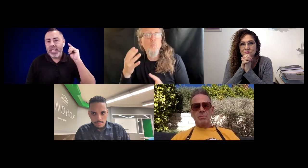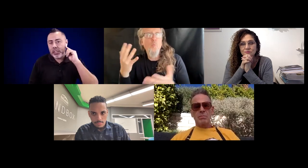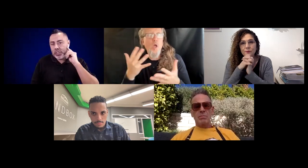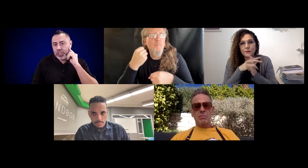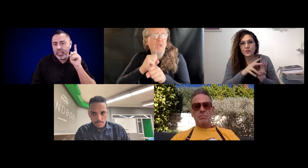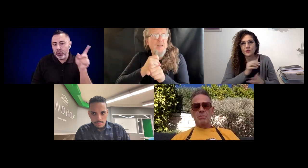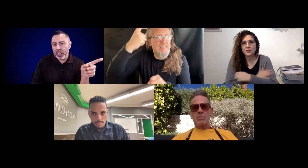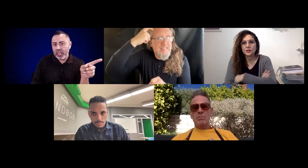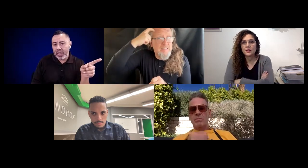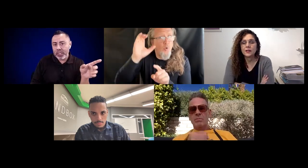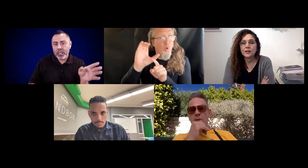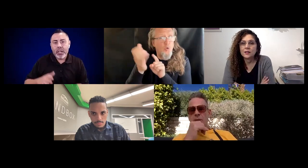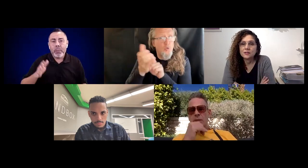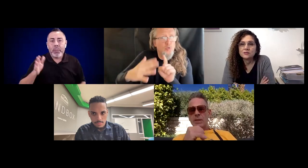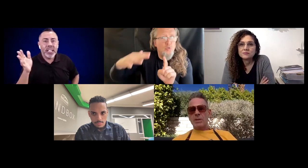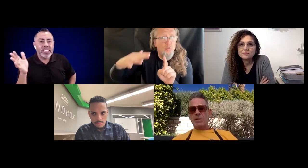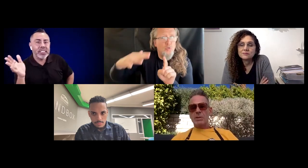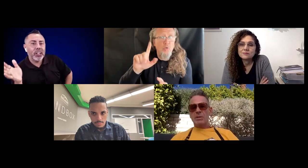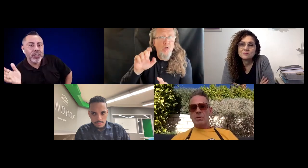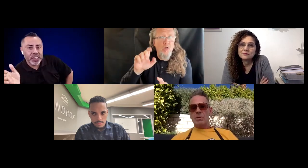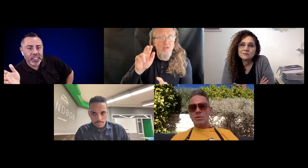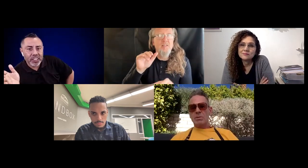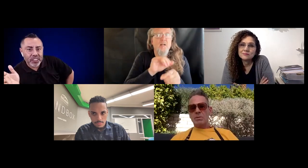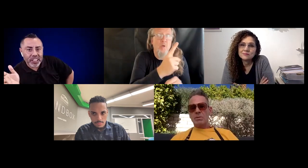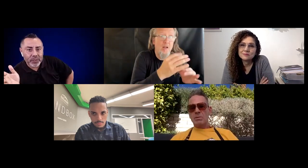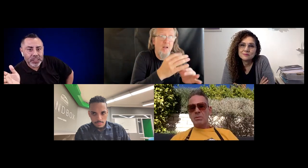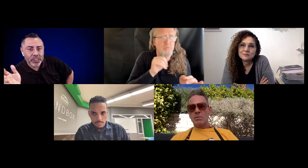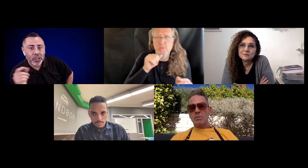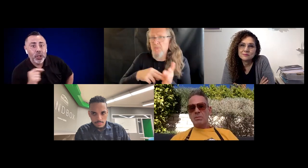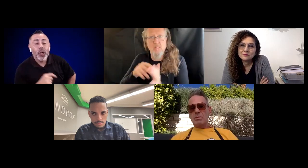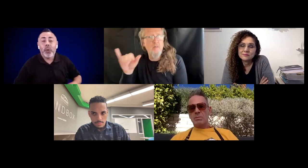What sounds good in one language might not sound good in another language. What makes sense to a particular culture, in one language, might not make sense to another culture.